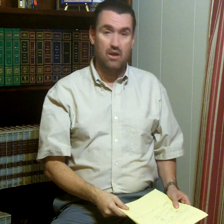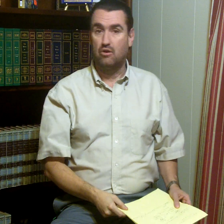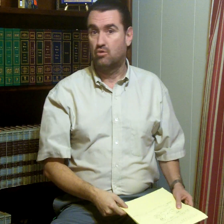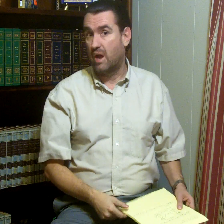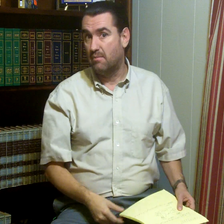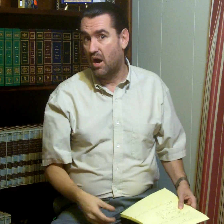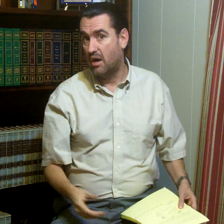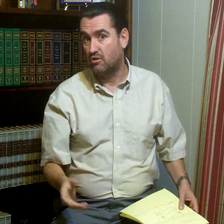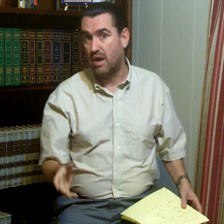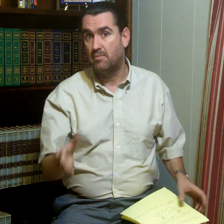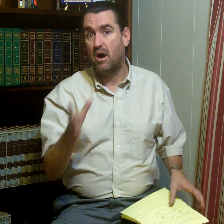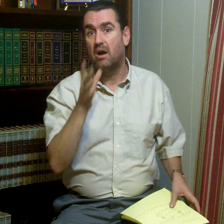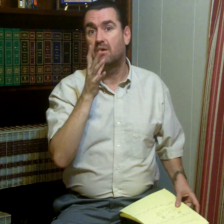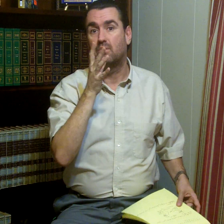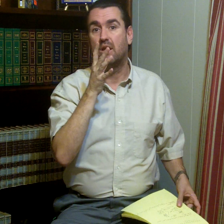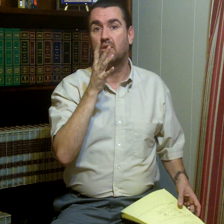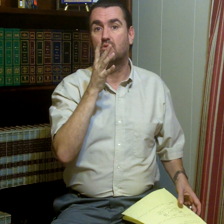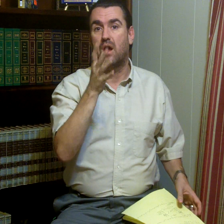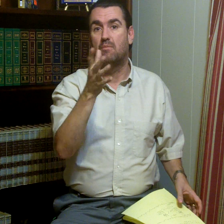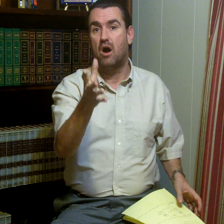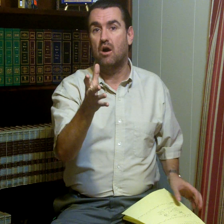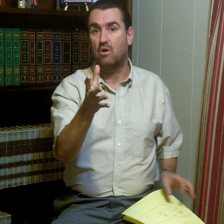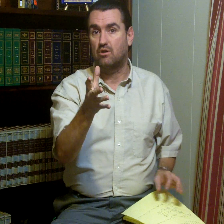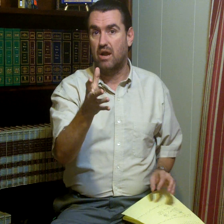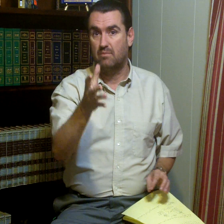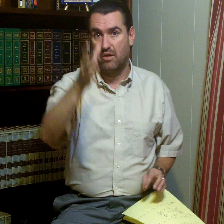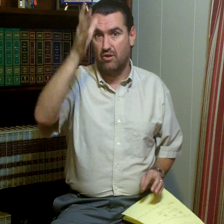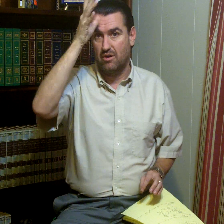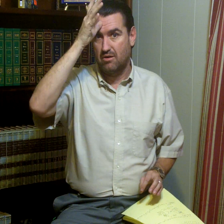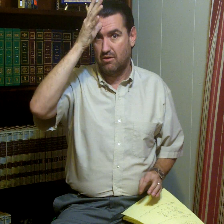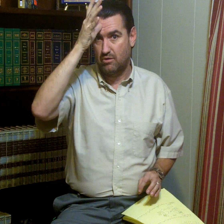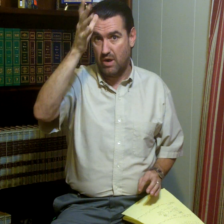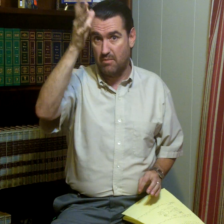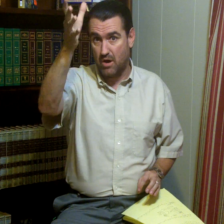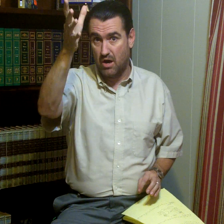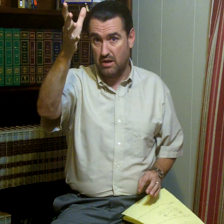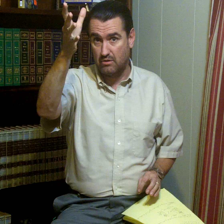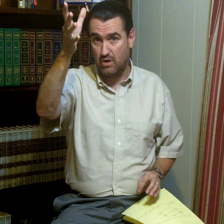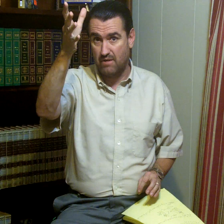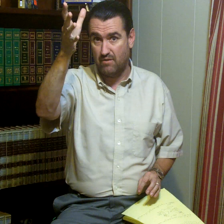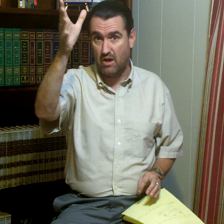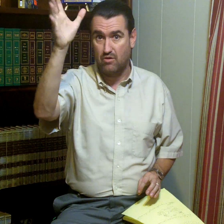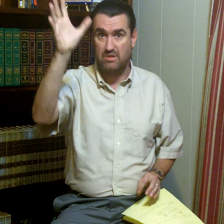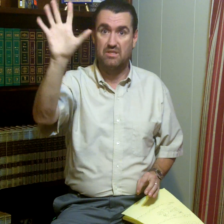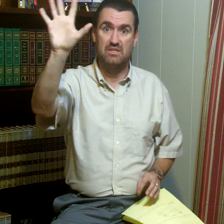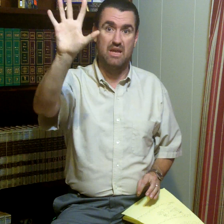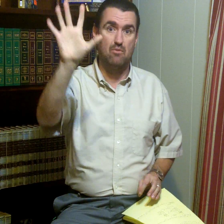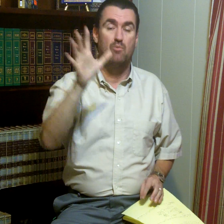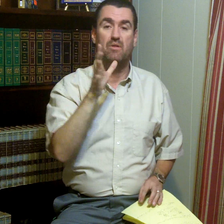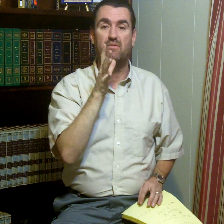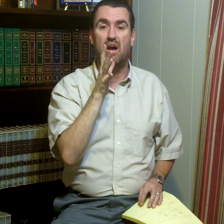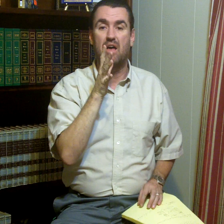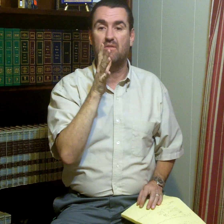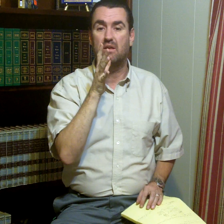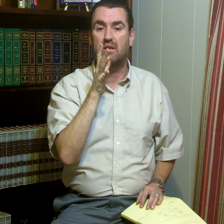Grandma and Grandpa right grandma or grandmother grandpa or grandfather it's the same open 5